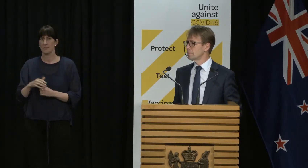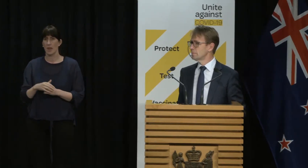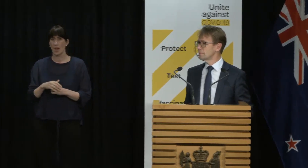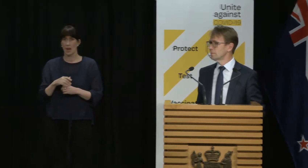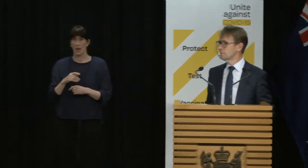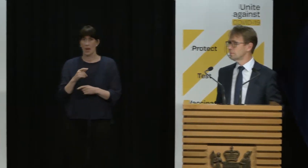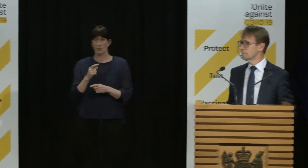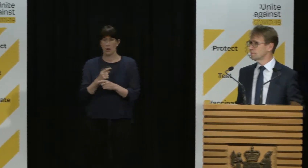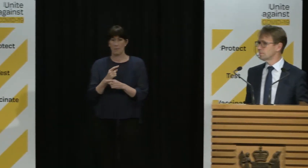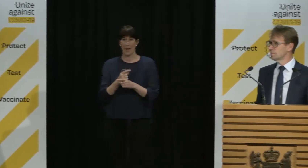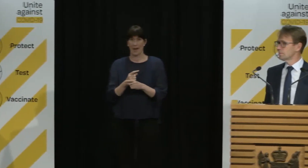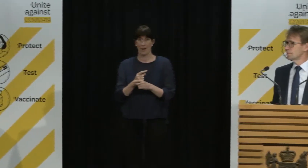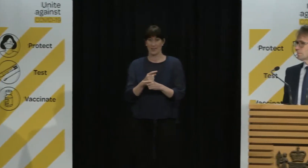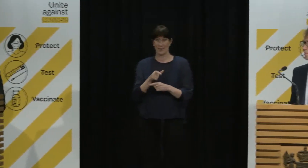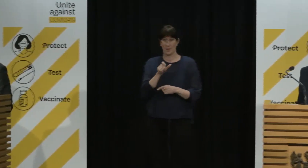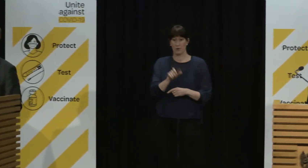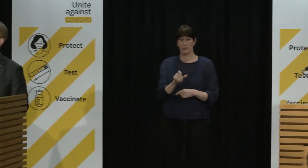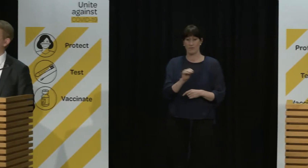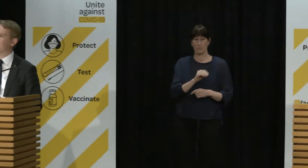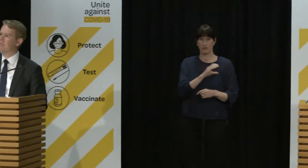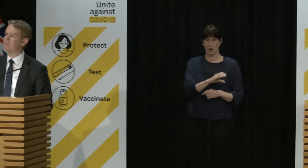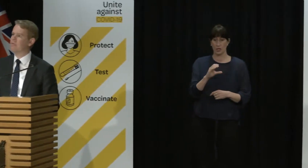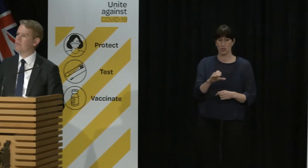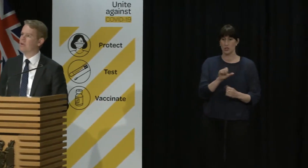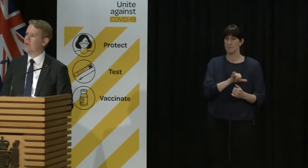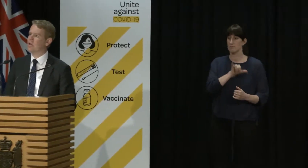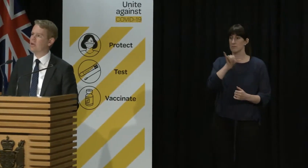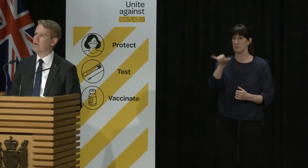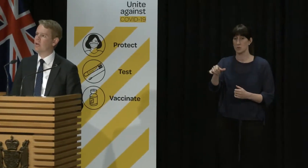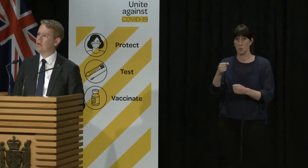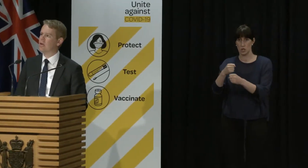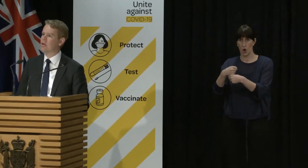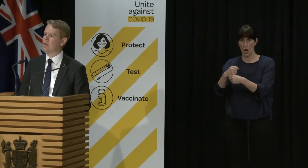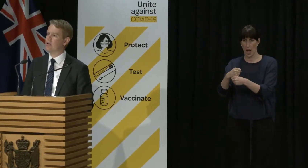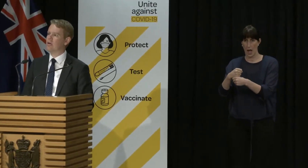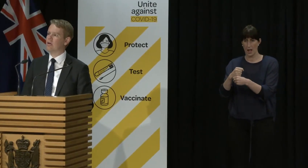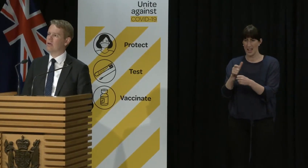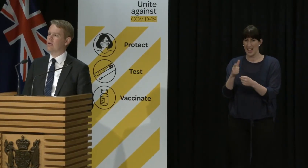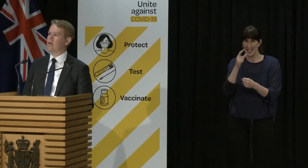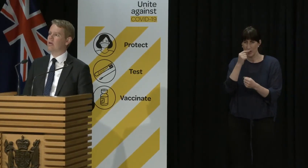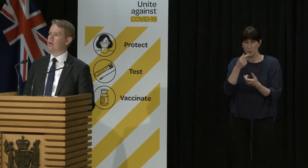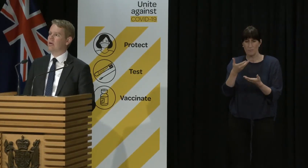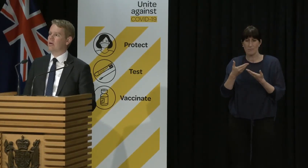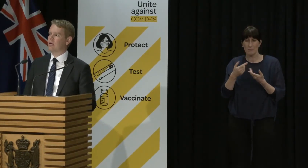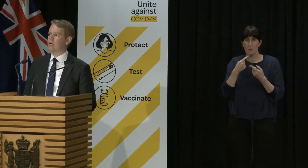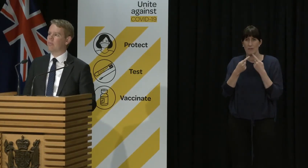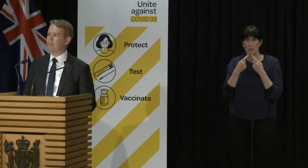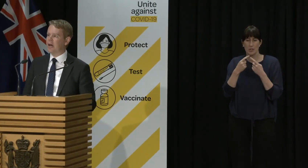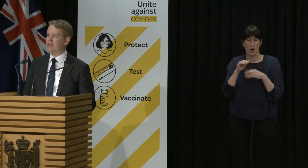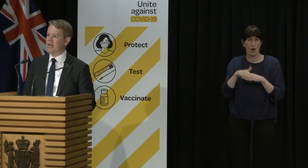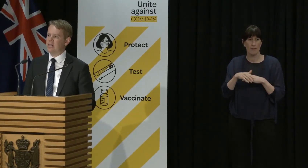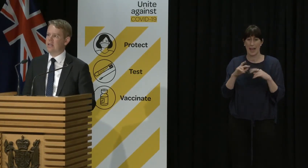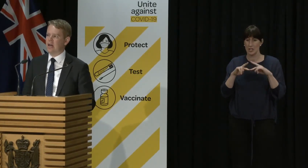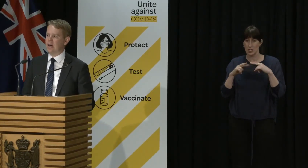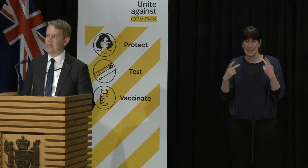contact their general practice if they haven't already had.